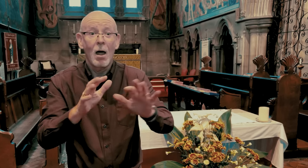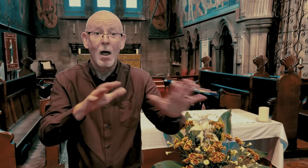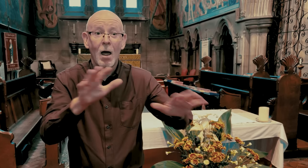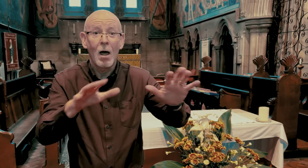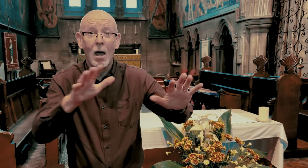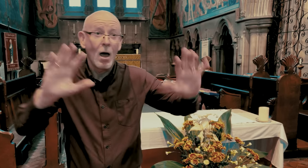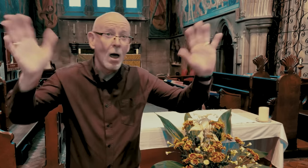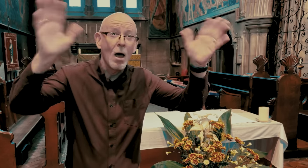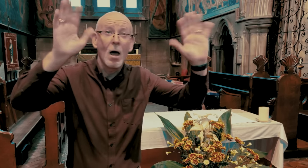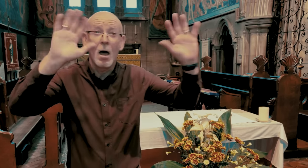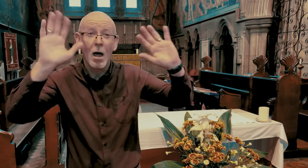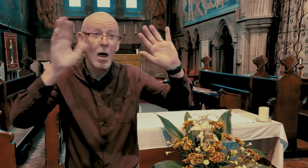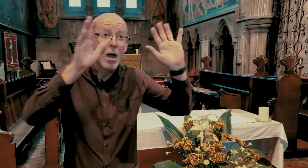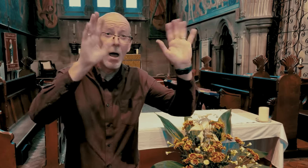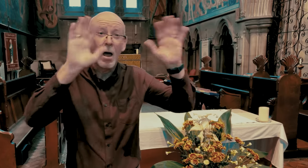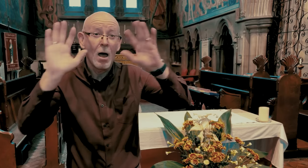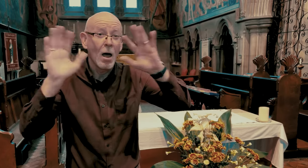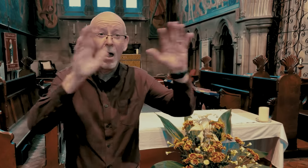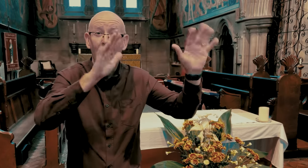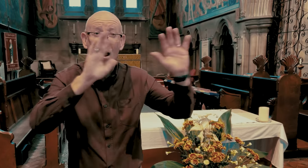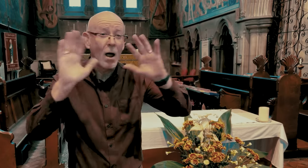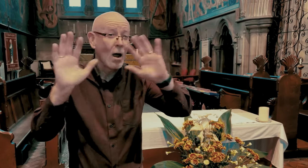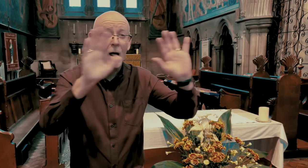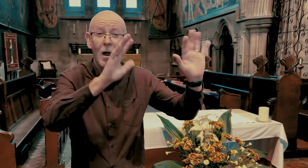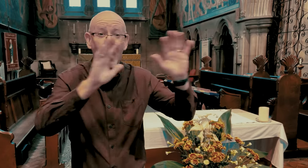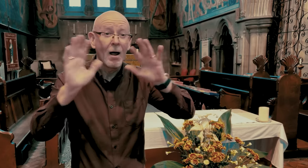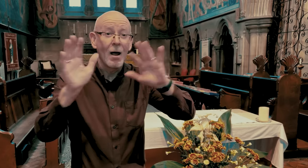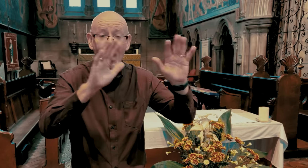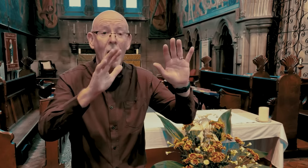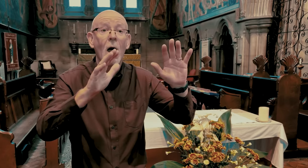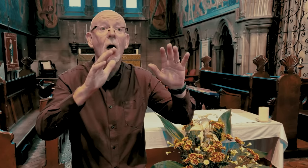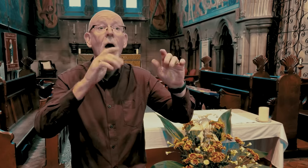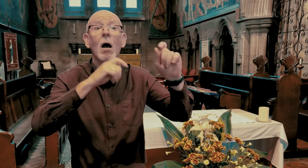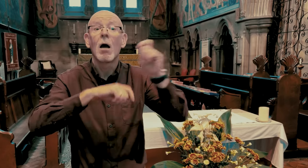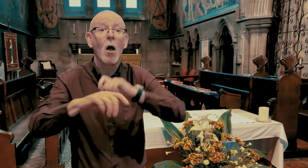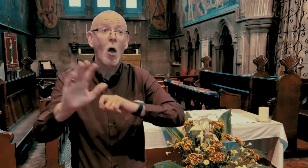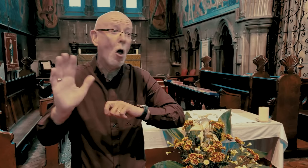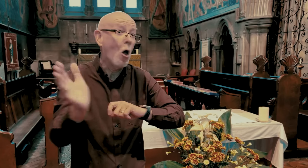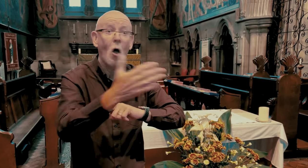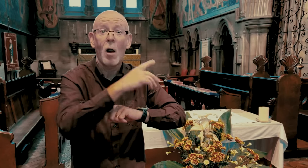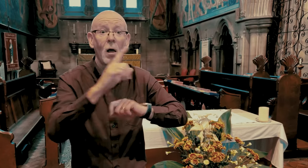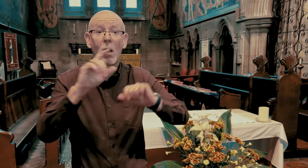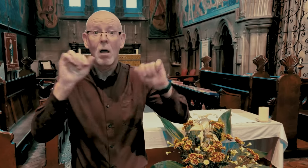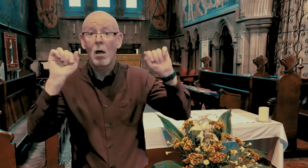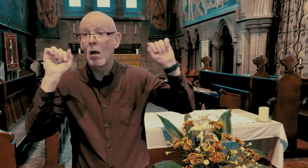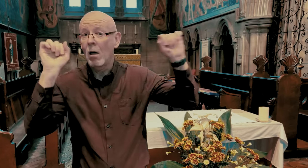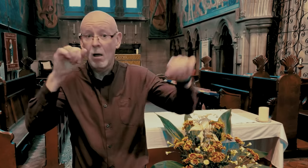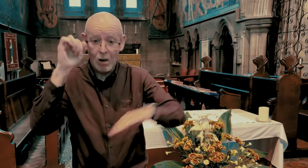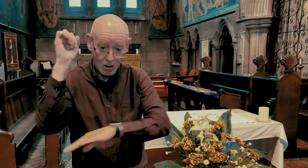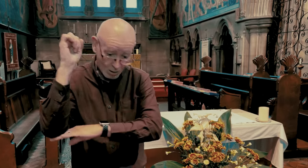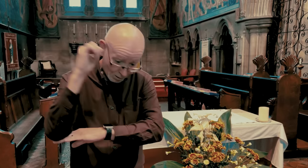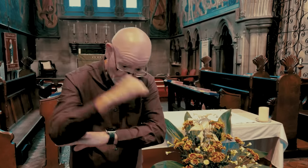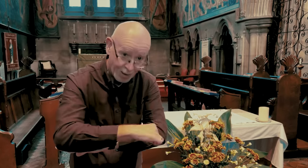lifting their hands. Then they bowed their heads